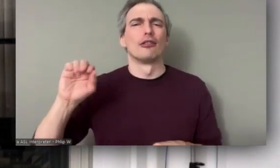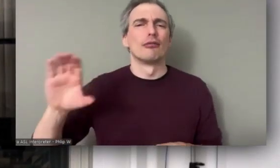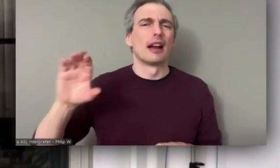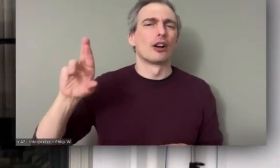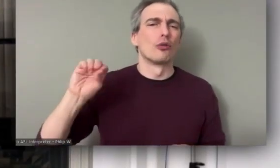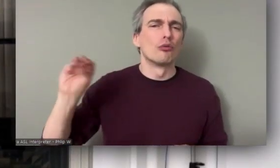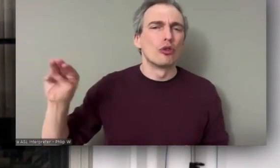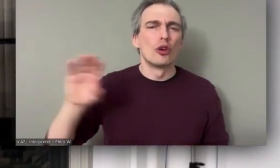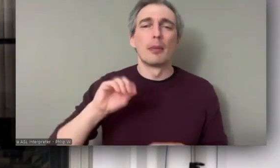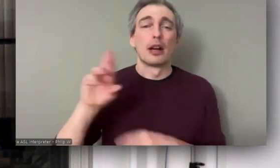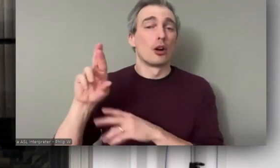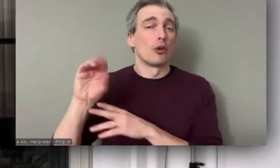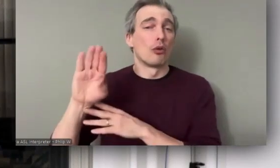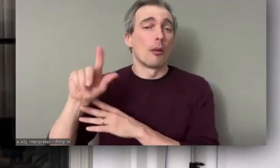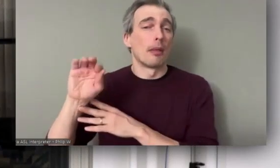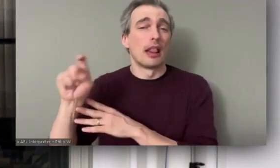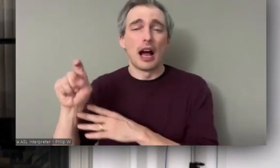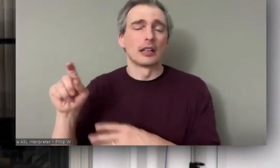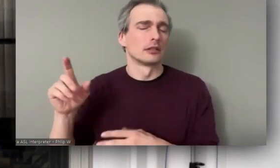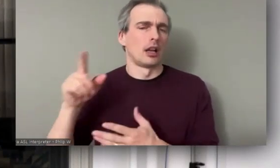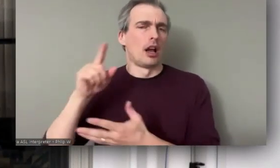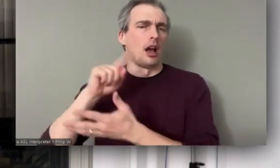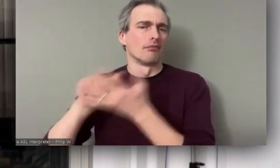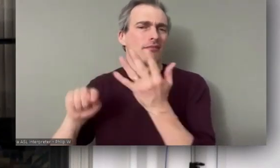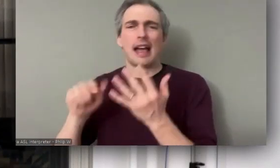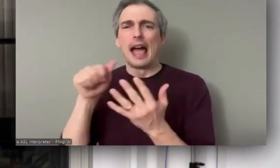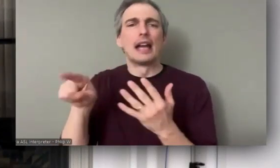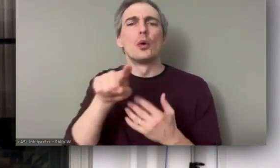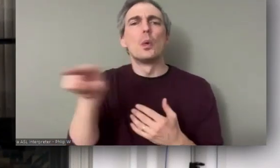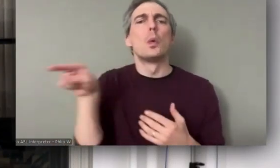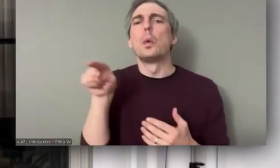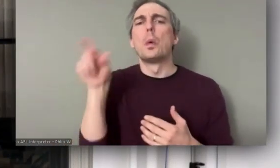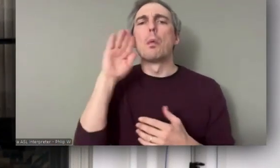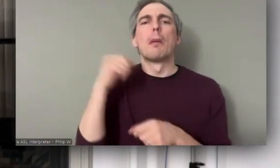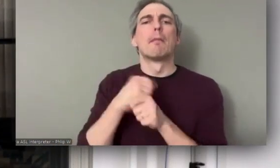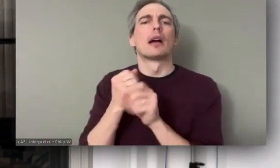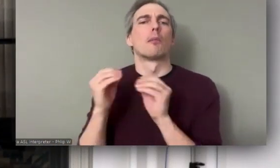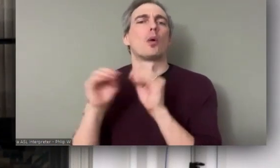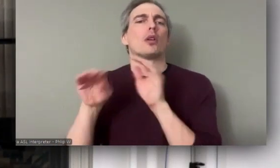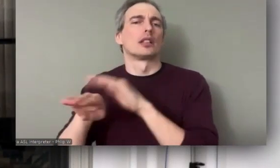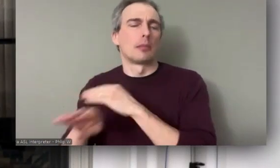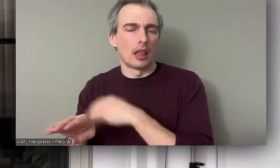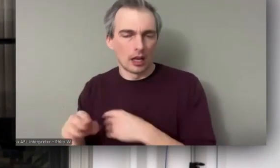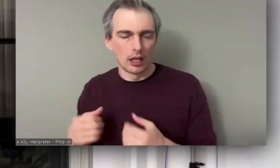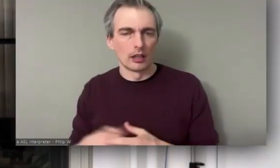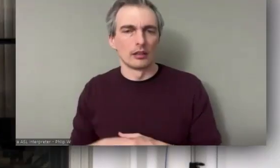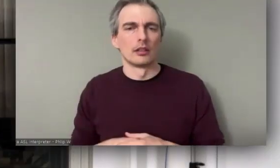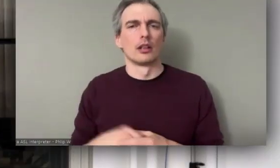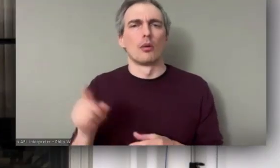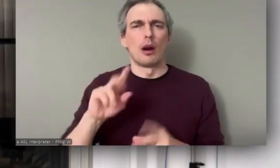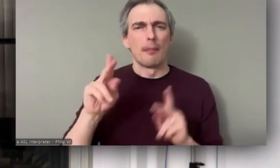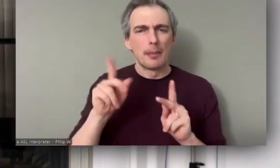Anyone that would make it more accessible... You know people with disabilities would want to go to that one. And that's what I would want to promote also with the Meetup.